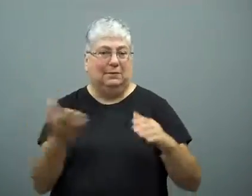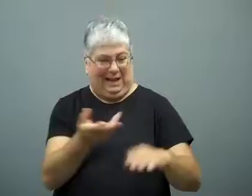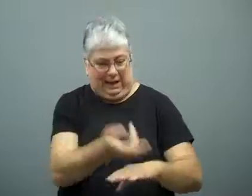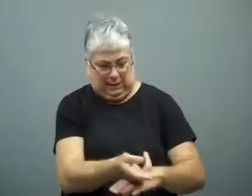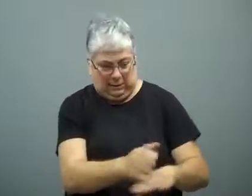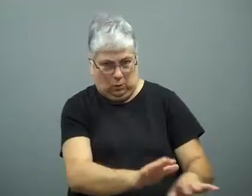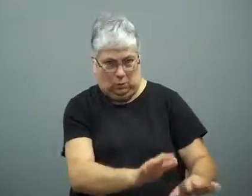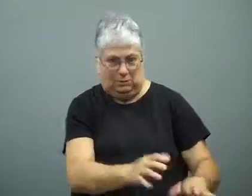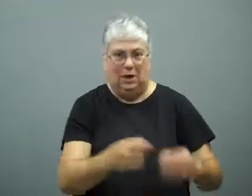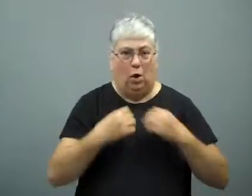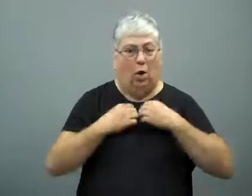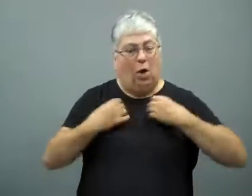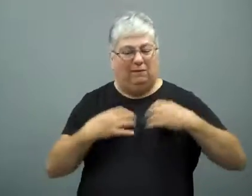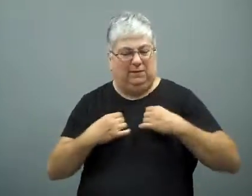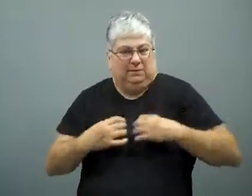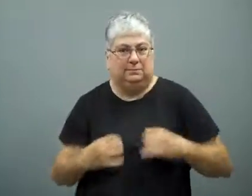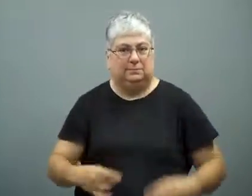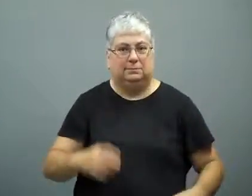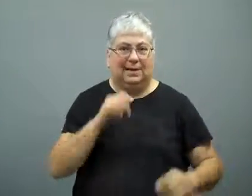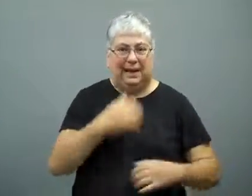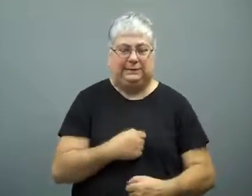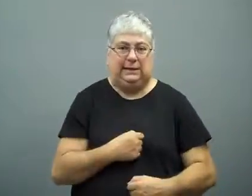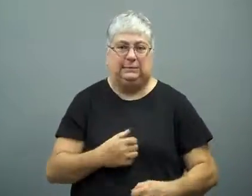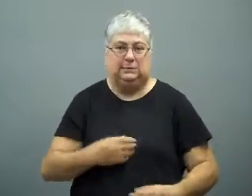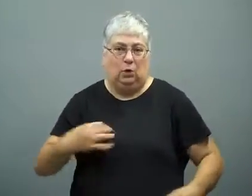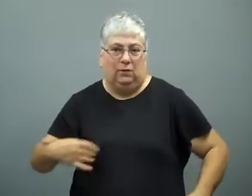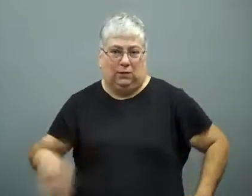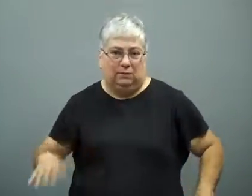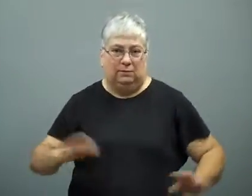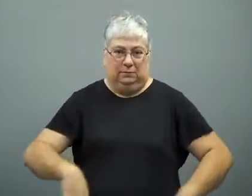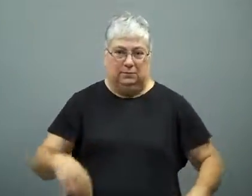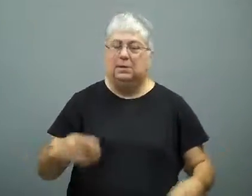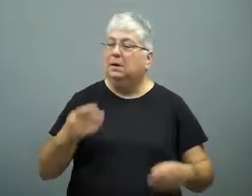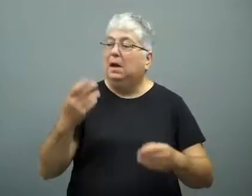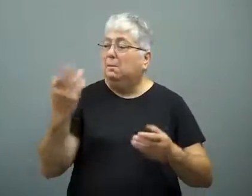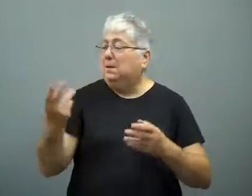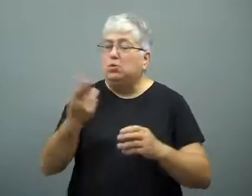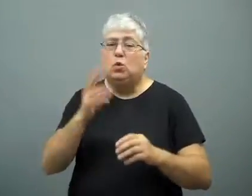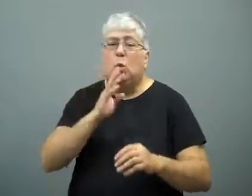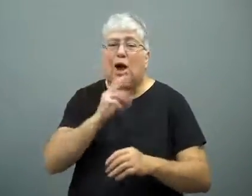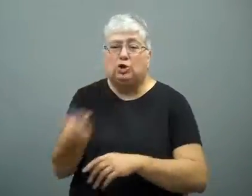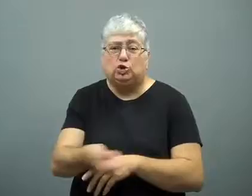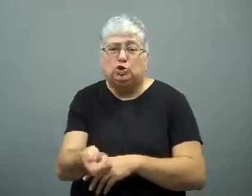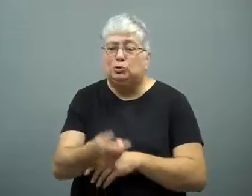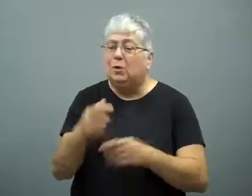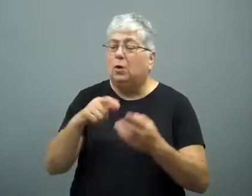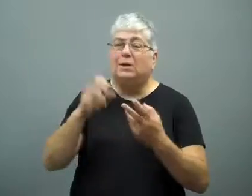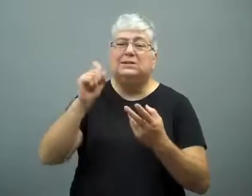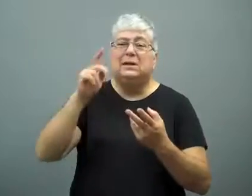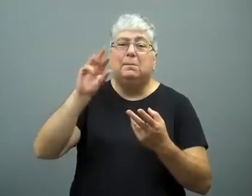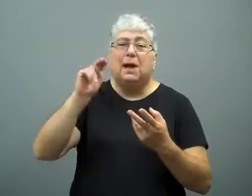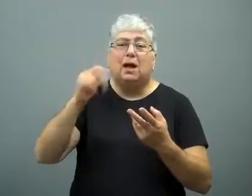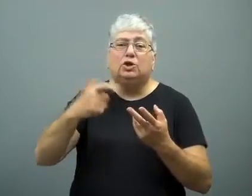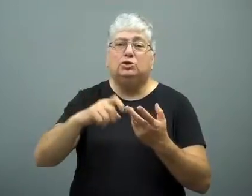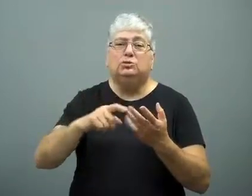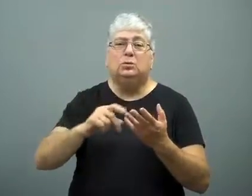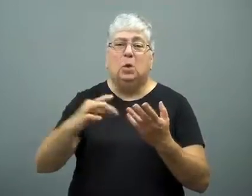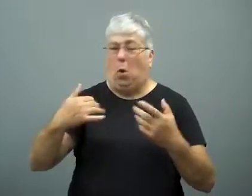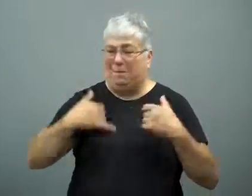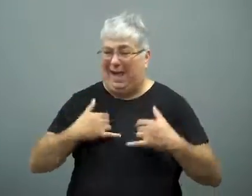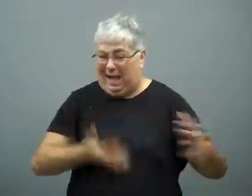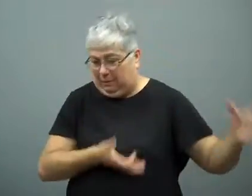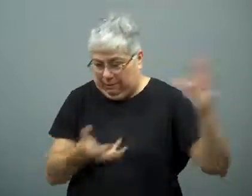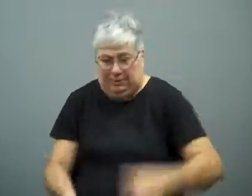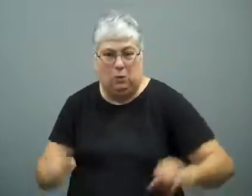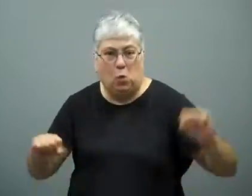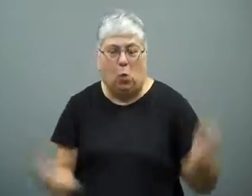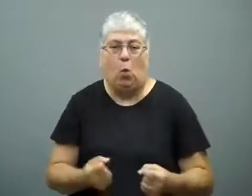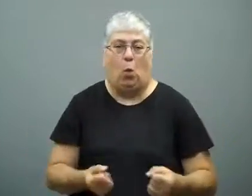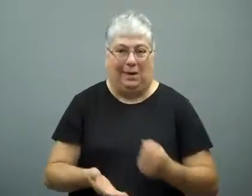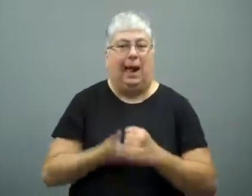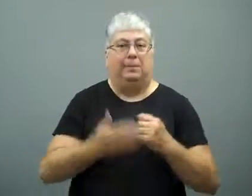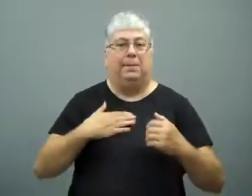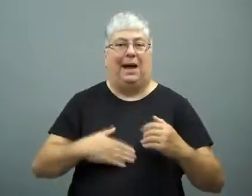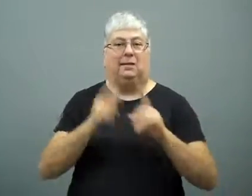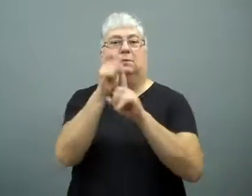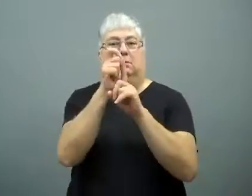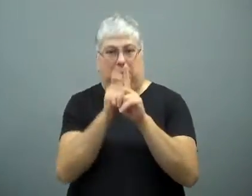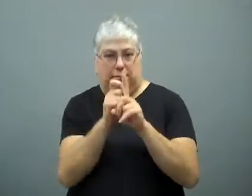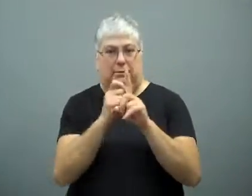Have him or her lay down and loosen clothing.